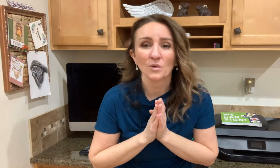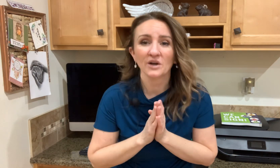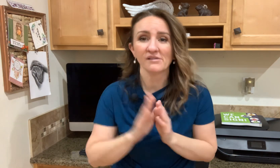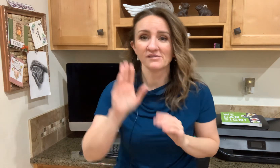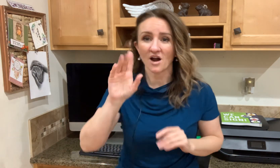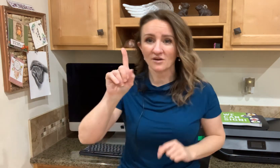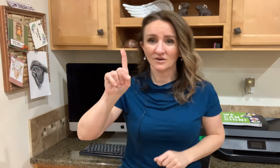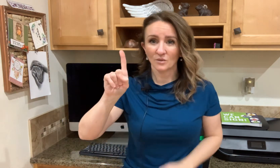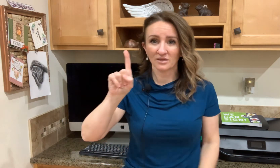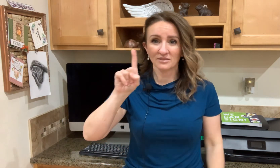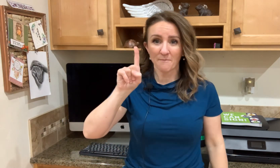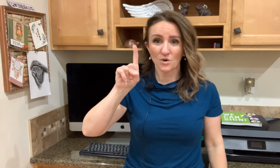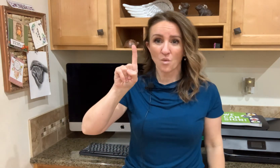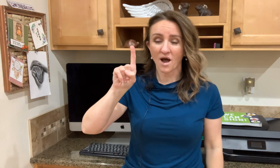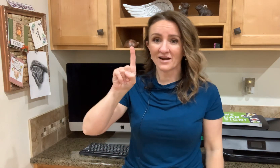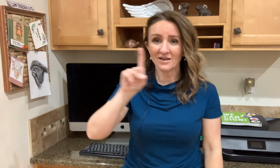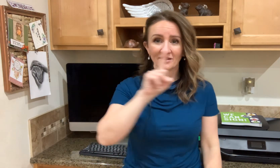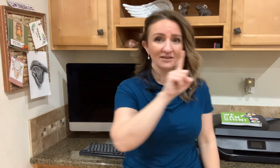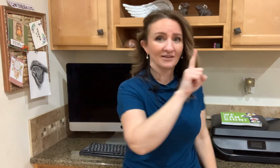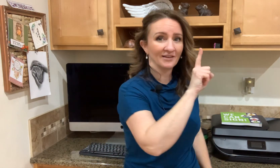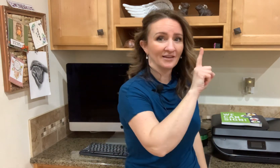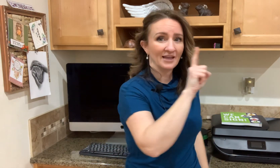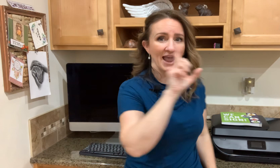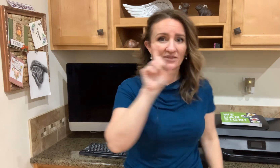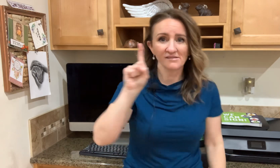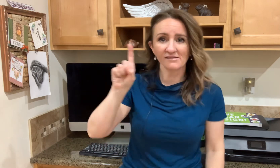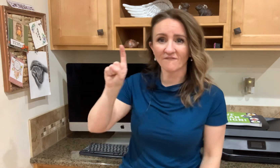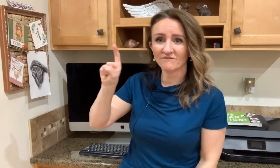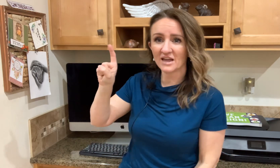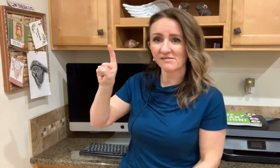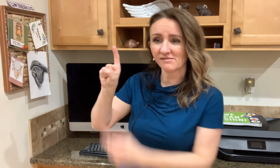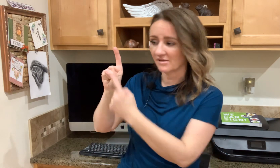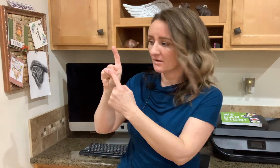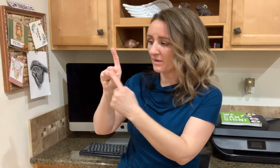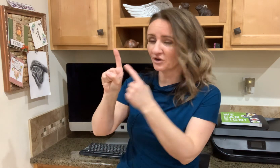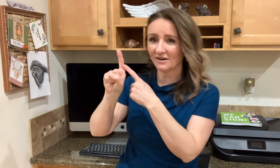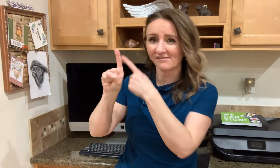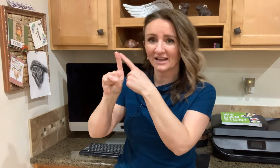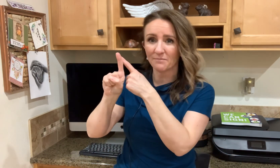we're gonna start with number 1 and this is a fist, but you're gonna stick up the